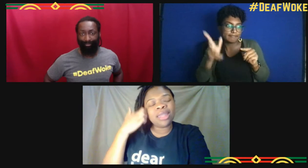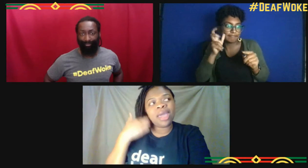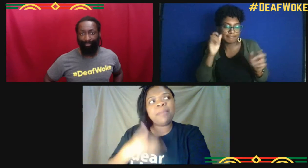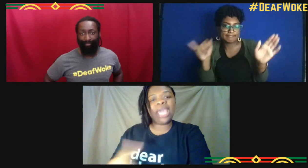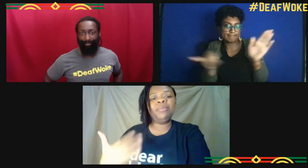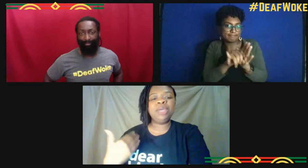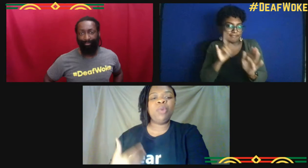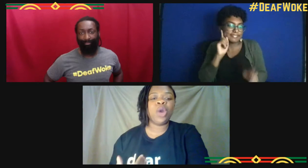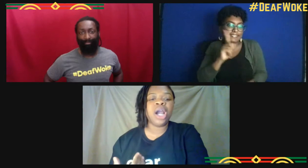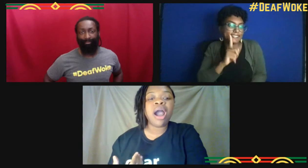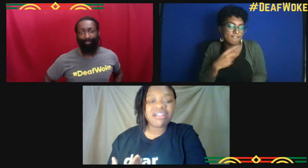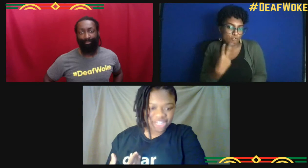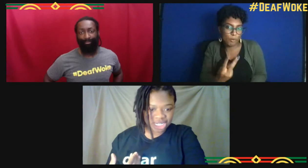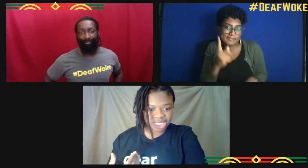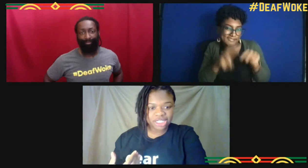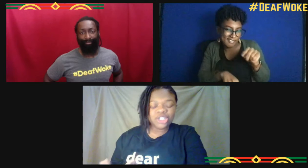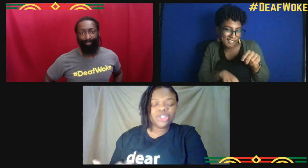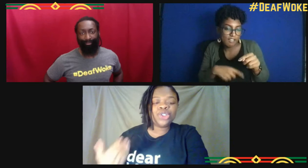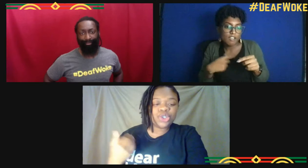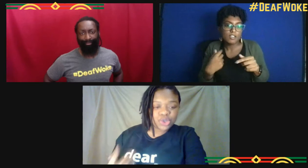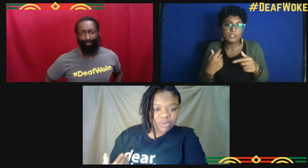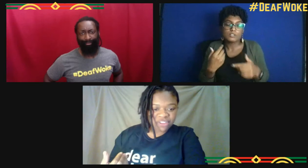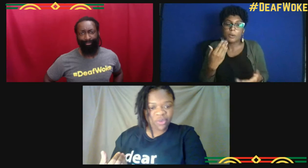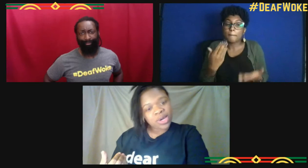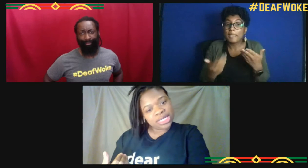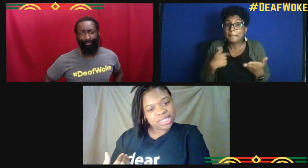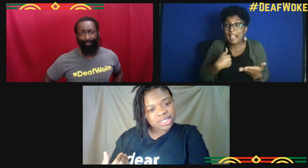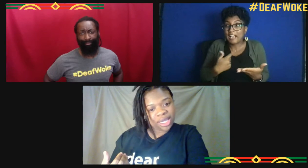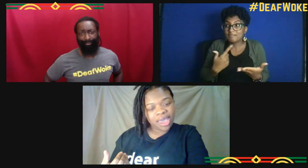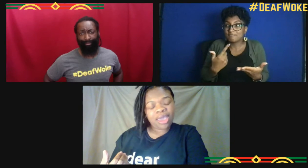that made me more confident to use my voice